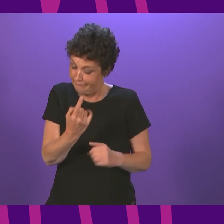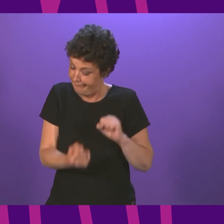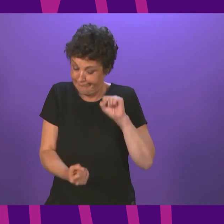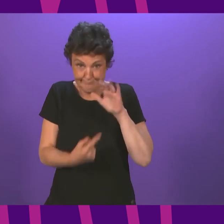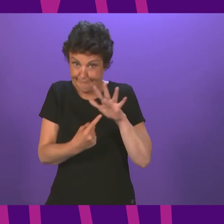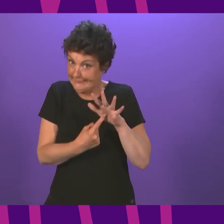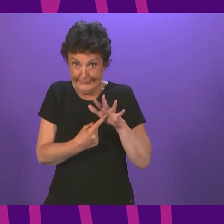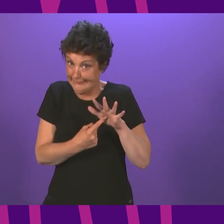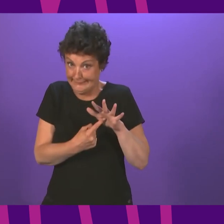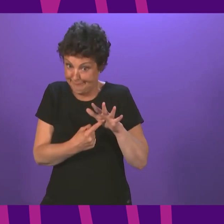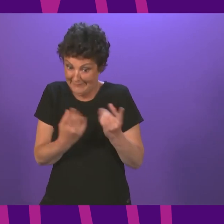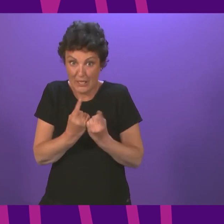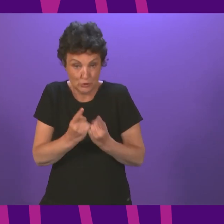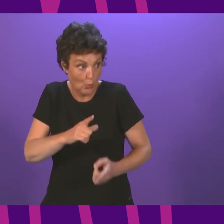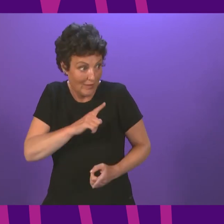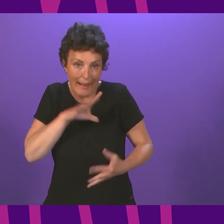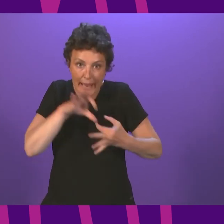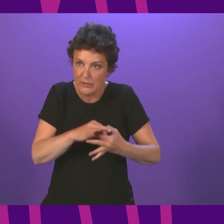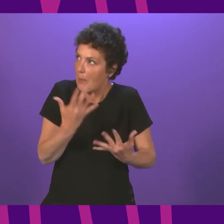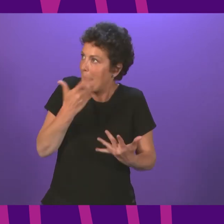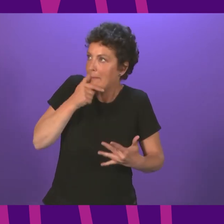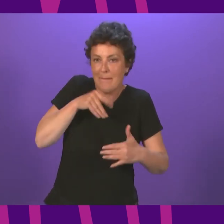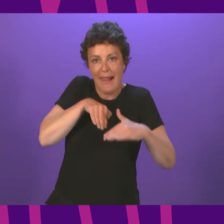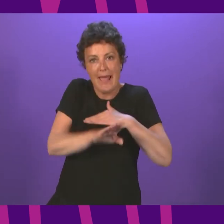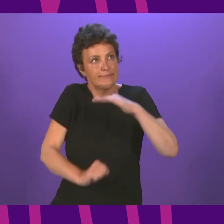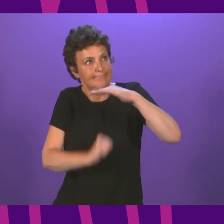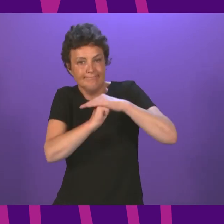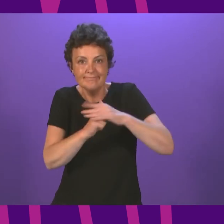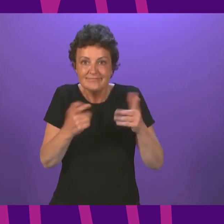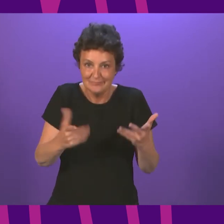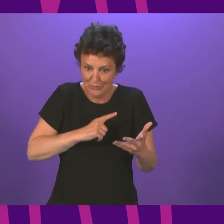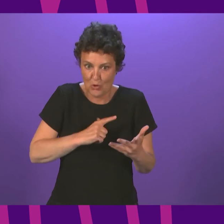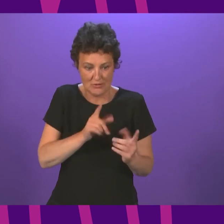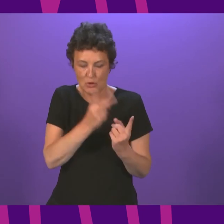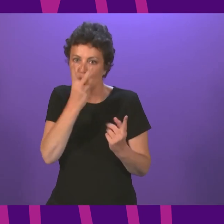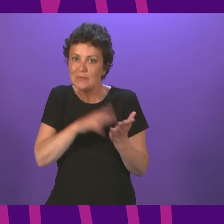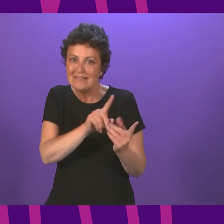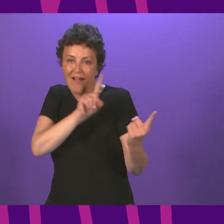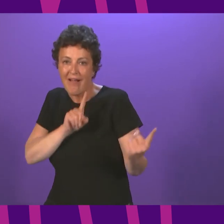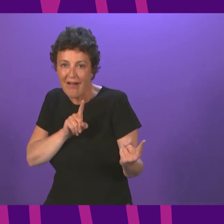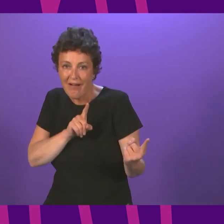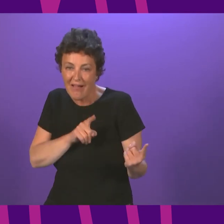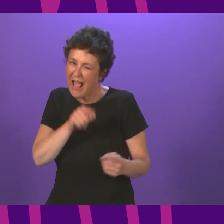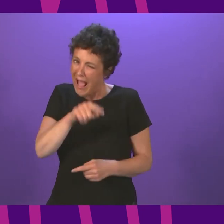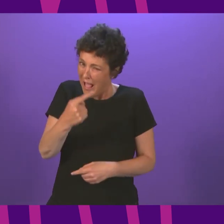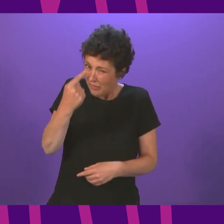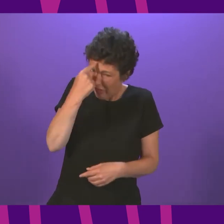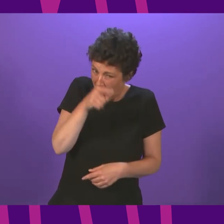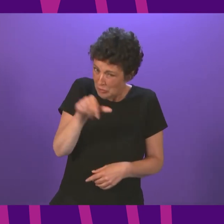was the convener of the first parliamentary committee that I sat on. He certainly commanded respect across the chamber, for good reason.